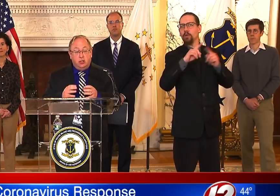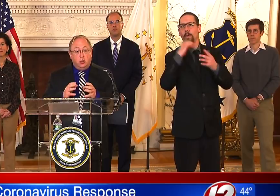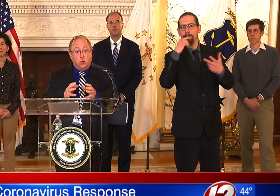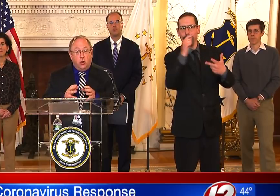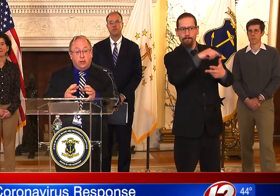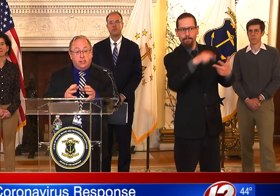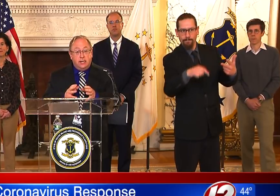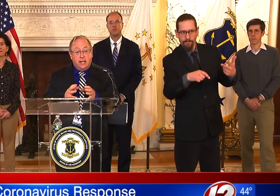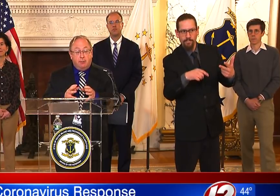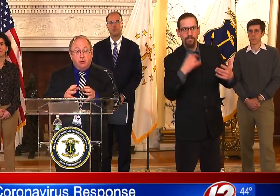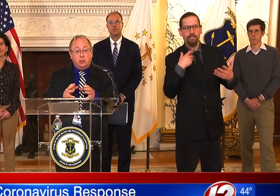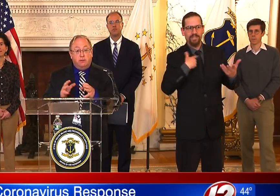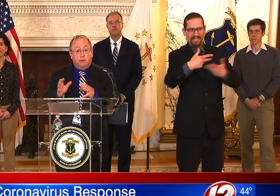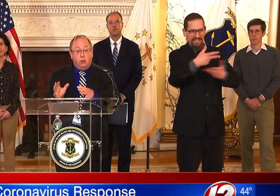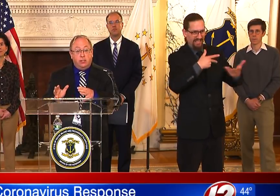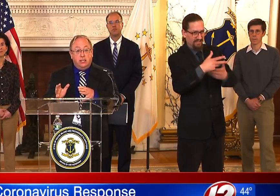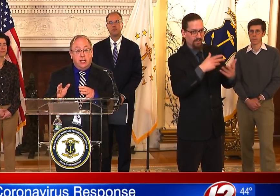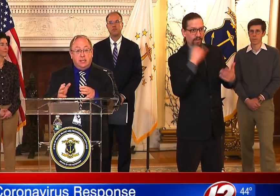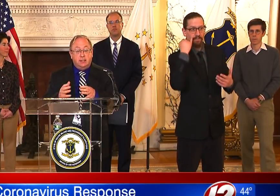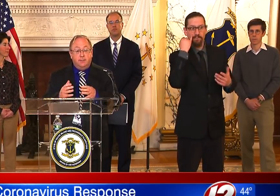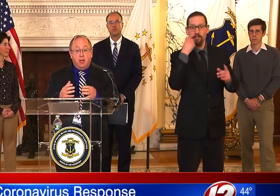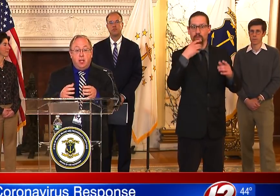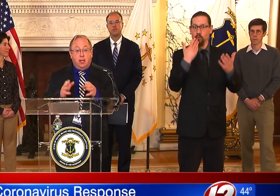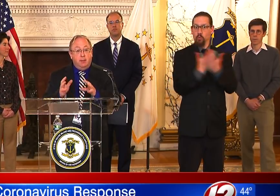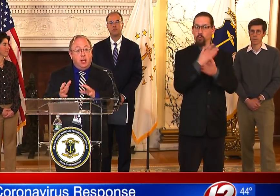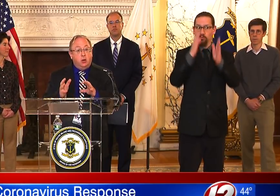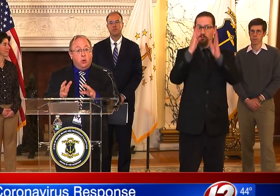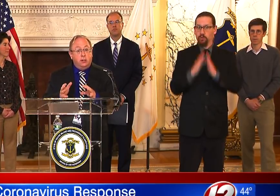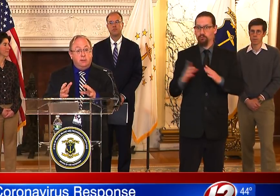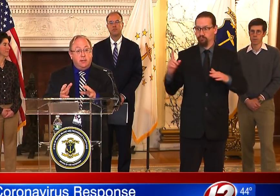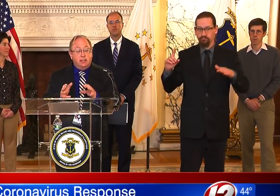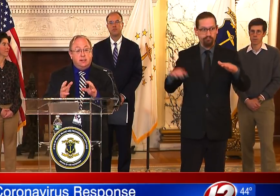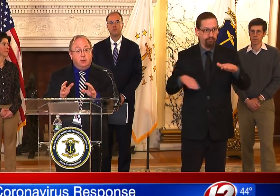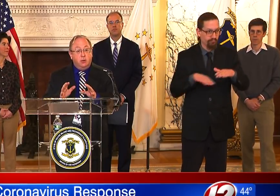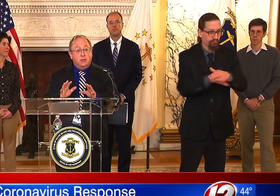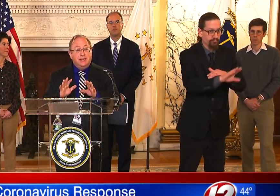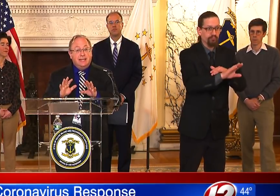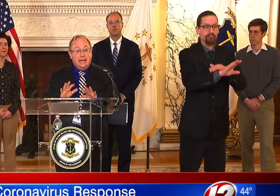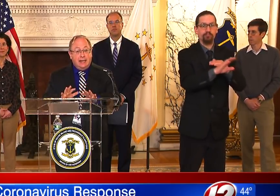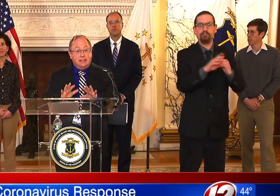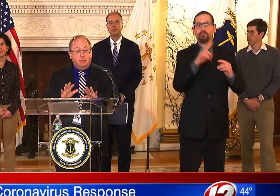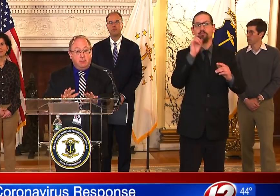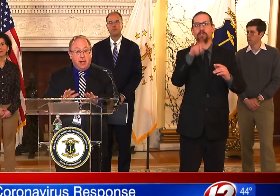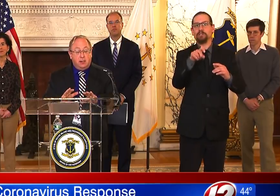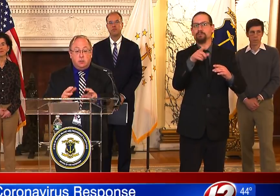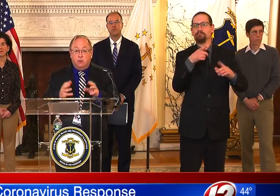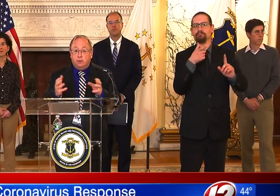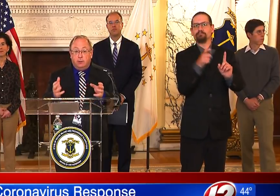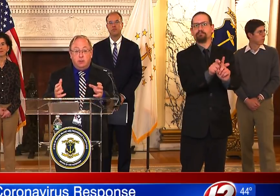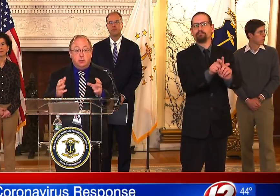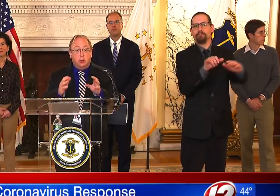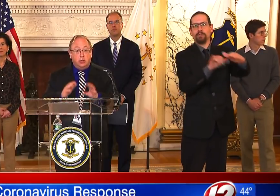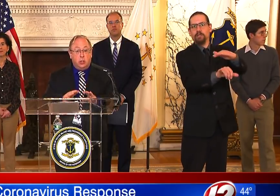OFFERING ADVICE. WE ARE ENCOURAGING NURSING HOMES, WHEN THEY HAVE A NEW RESIDENT, TO QUARANTINE THAT